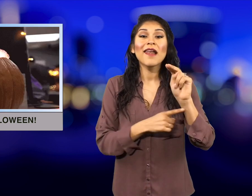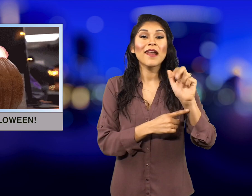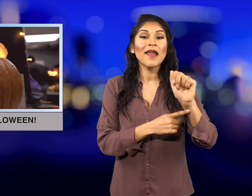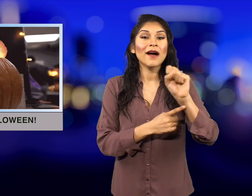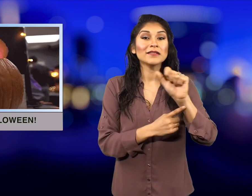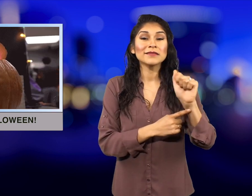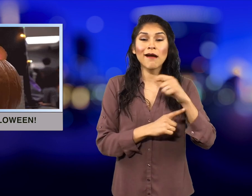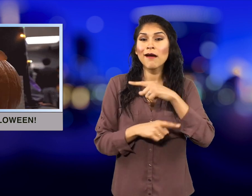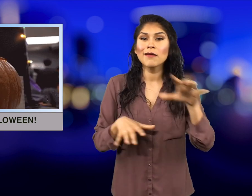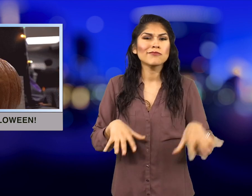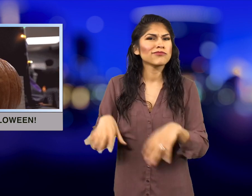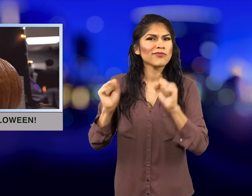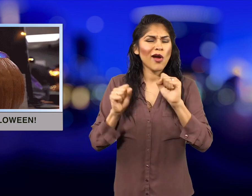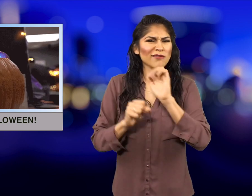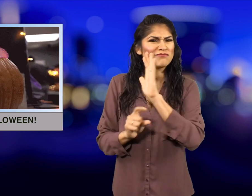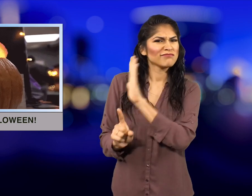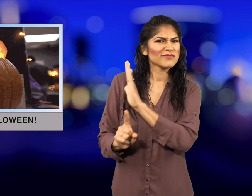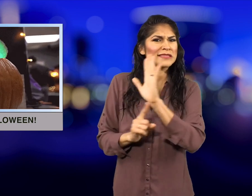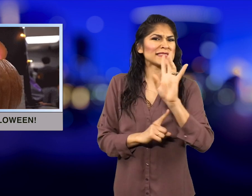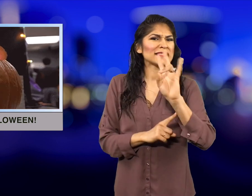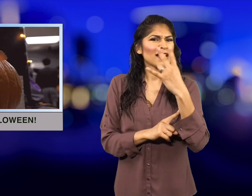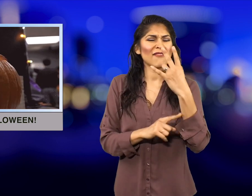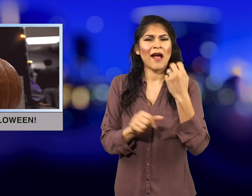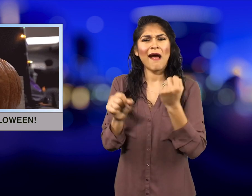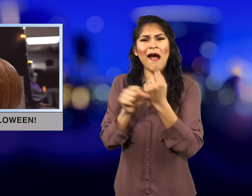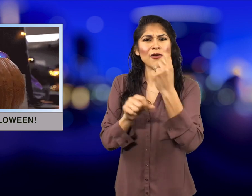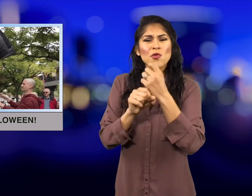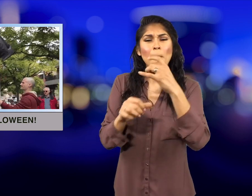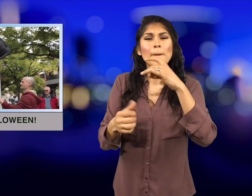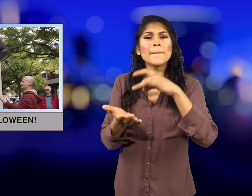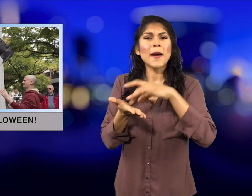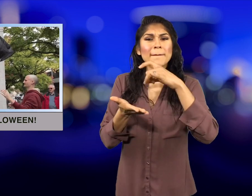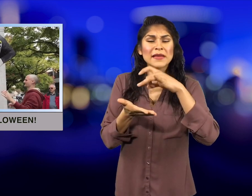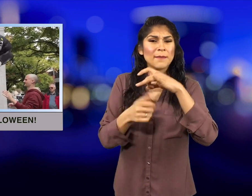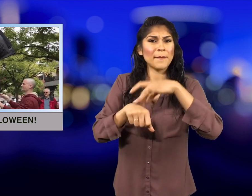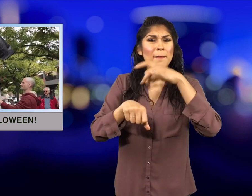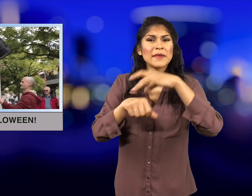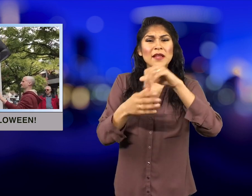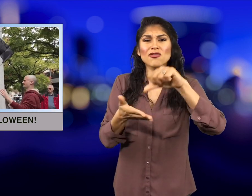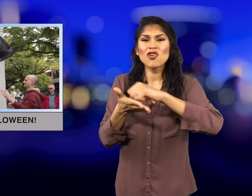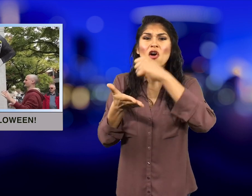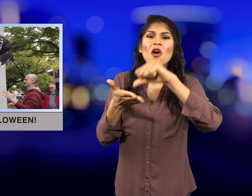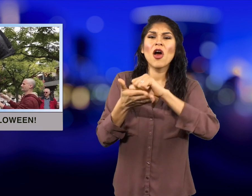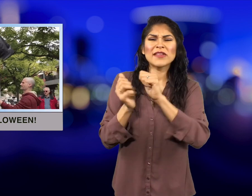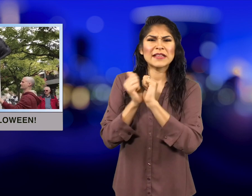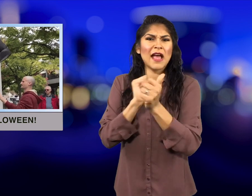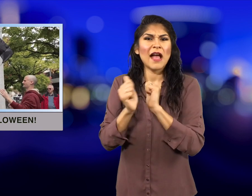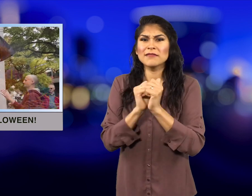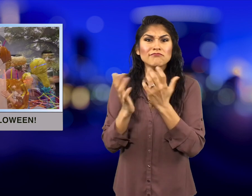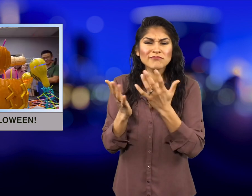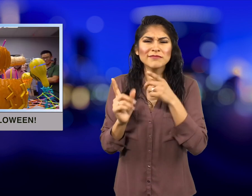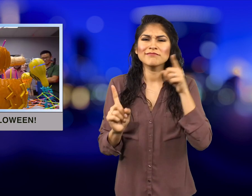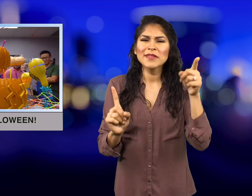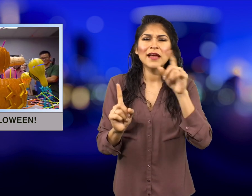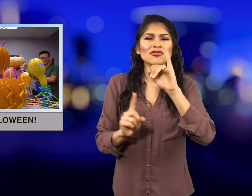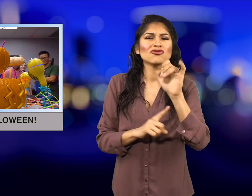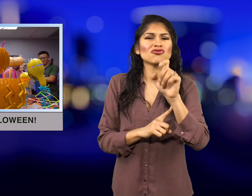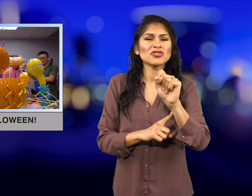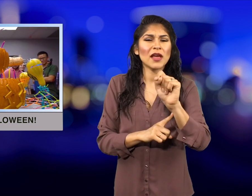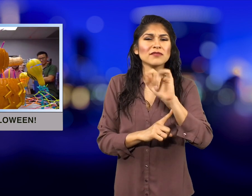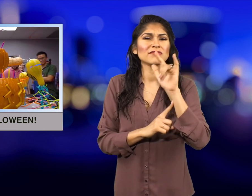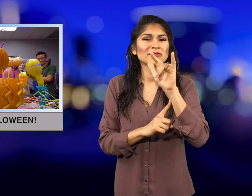Speaking of decorations, NASA held its seventh annual pumpkin carving contest at its Jet